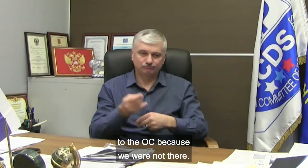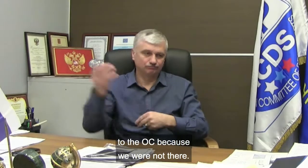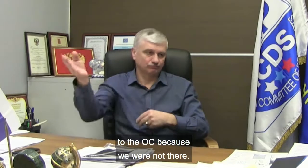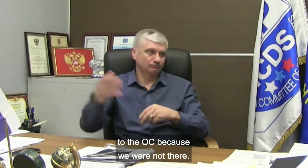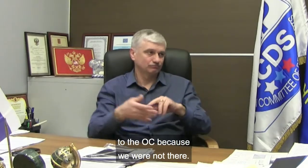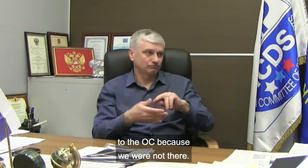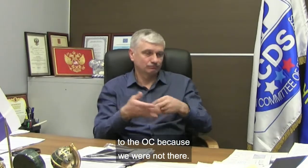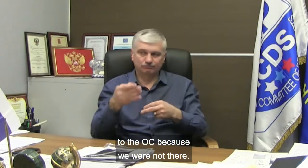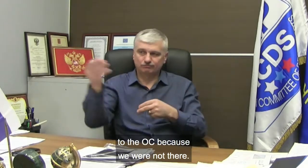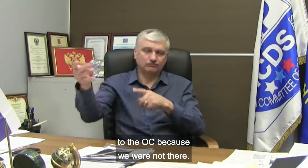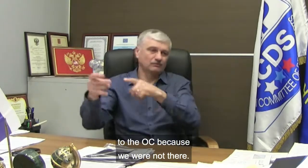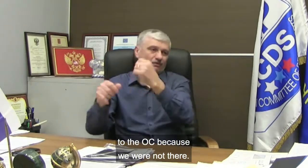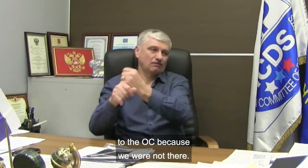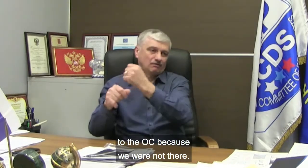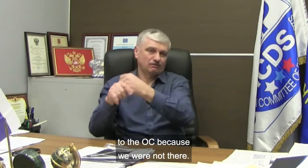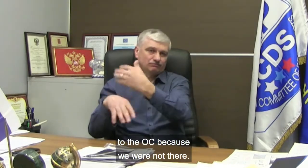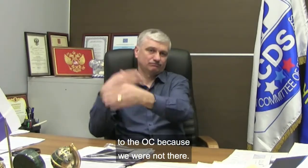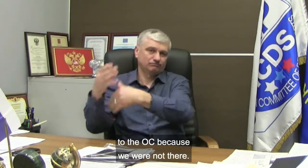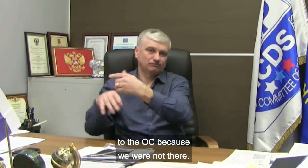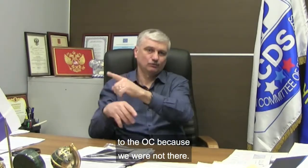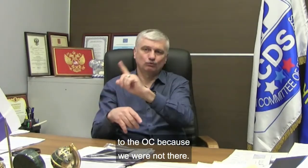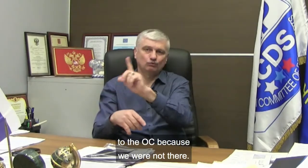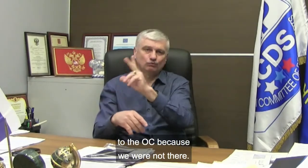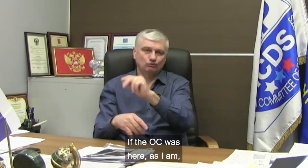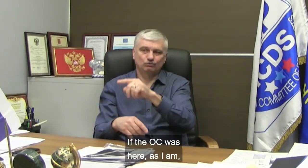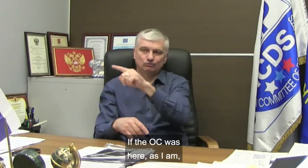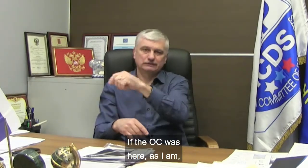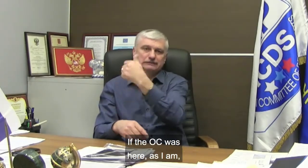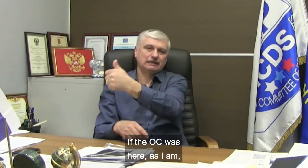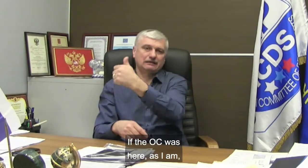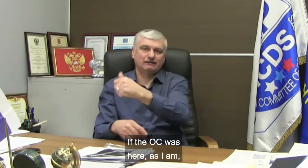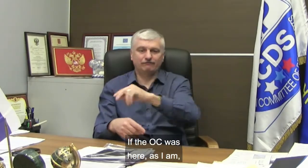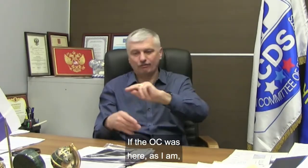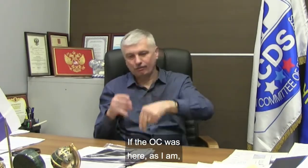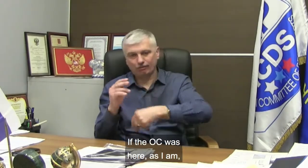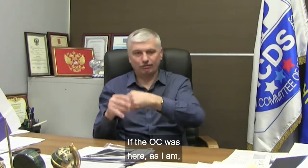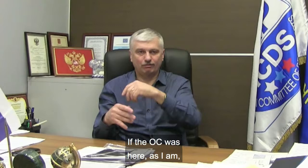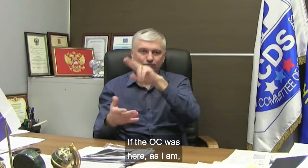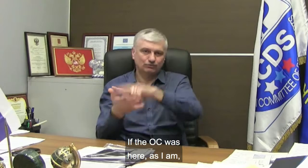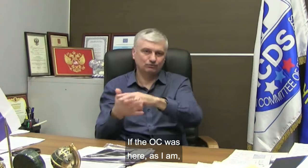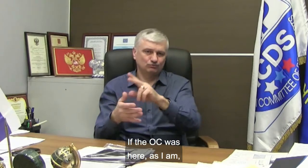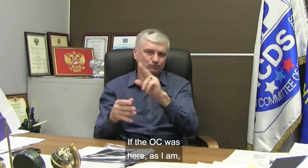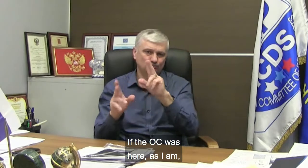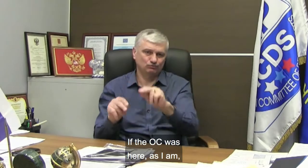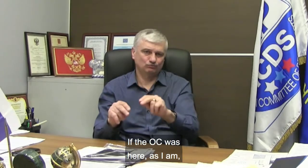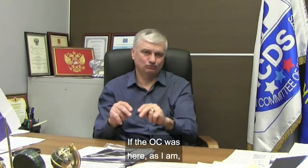to the OC because we were not there. If the OC was here, as I am,